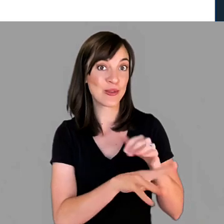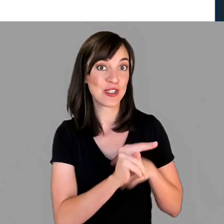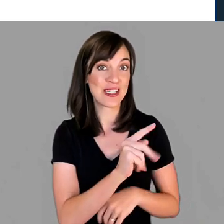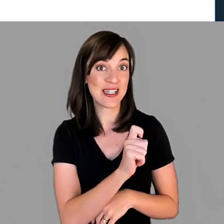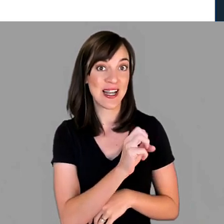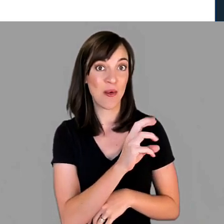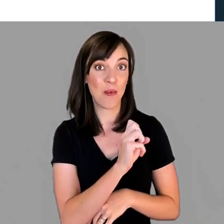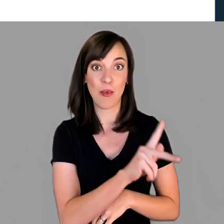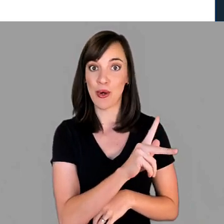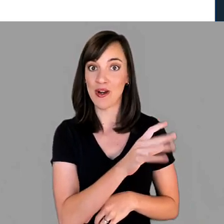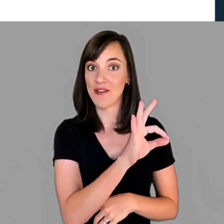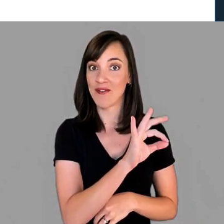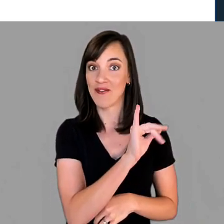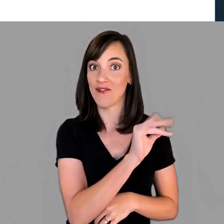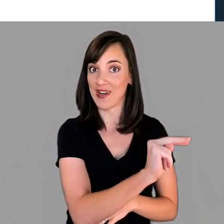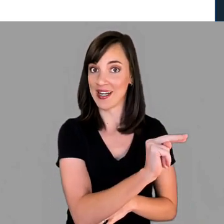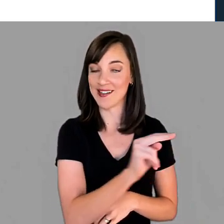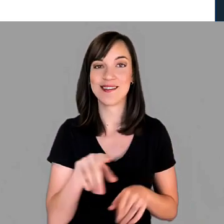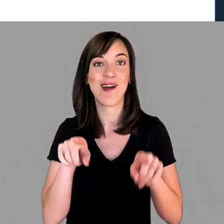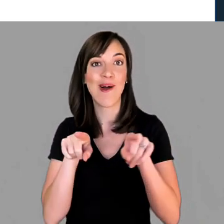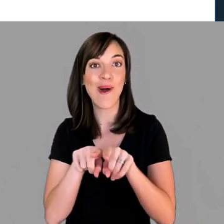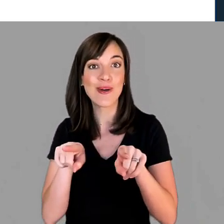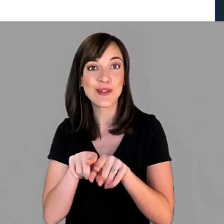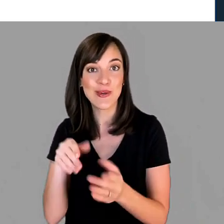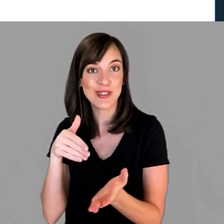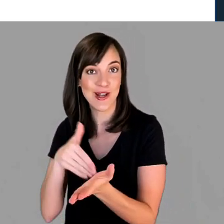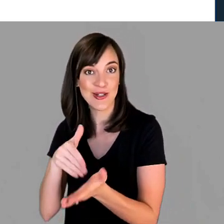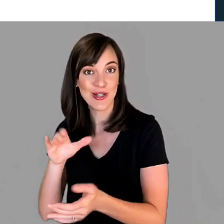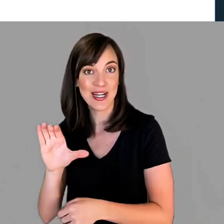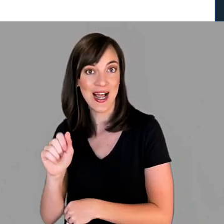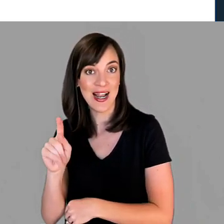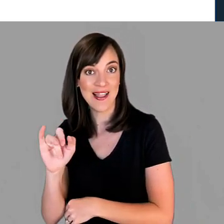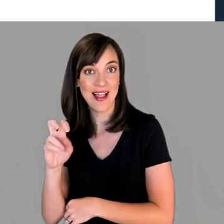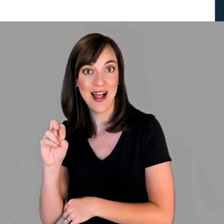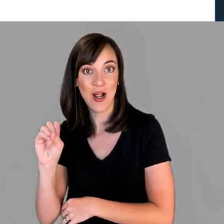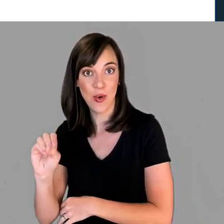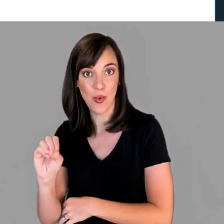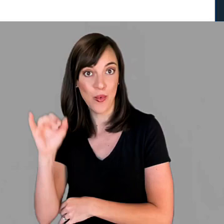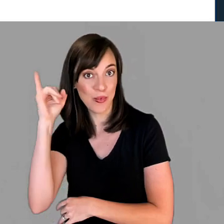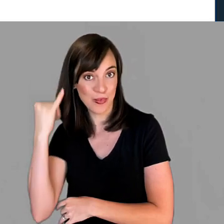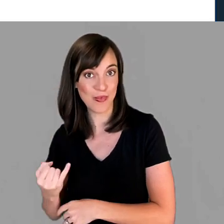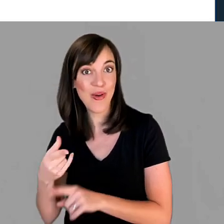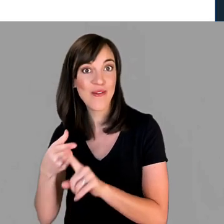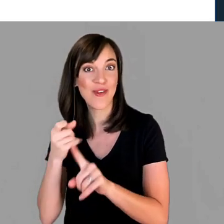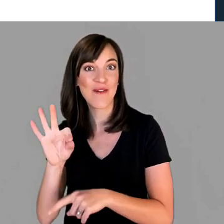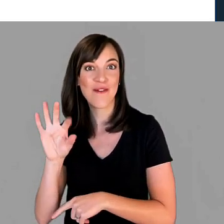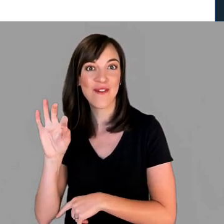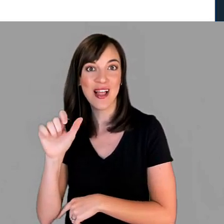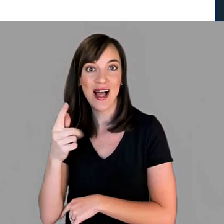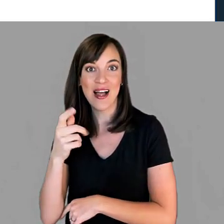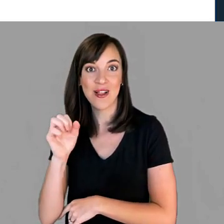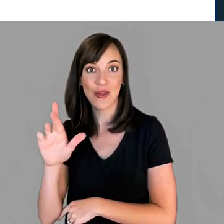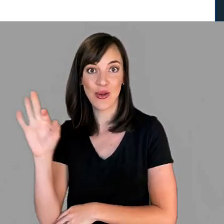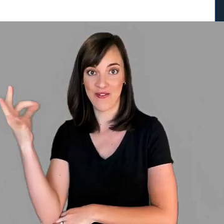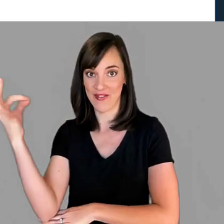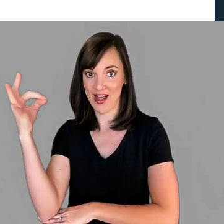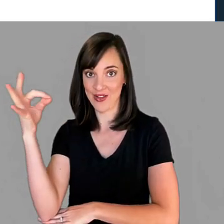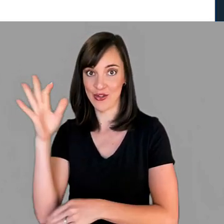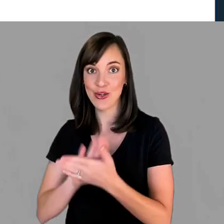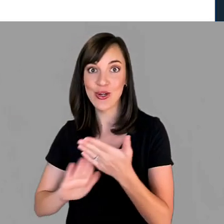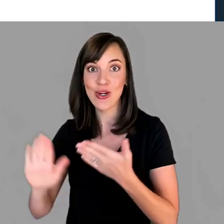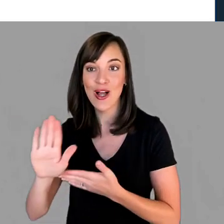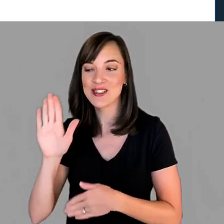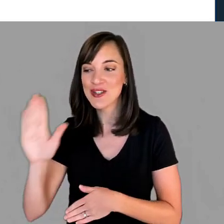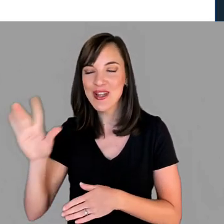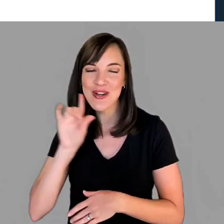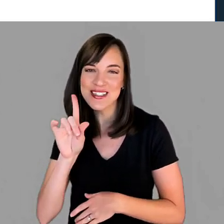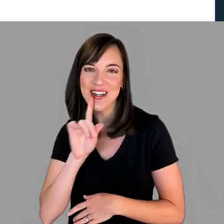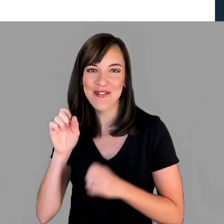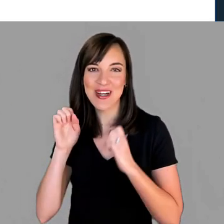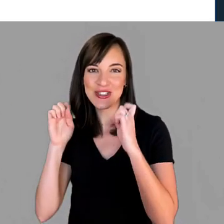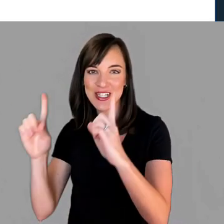Inclusion Network (FIN) and Dr. Catalano from Flagler College’s Deaf Education Program.